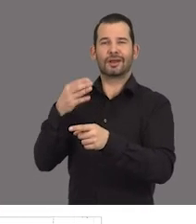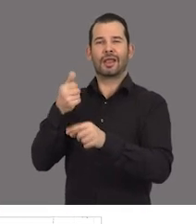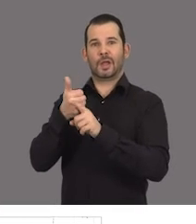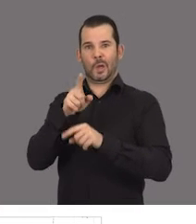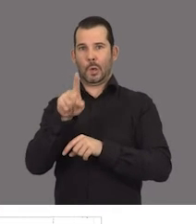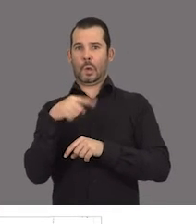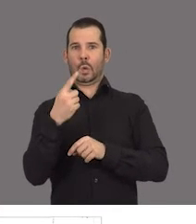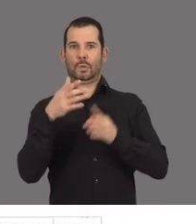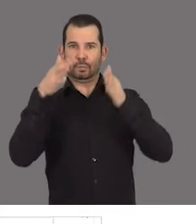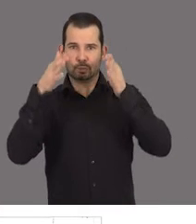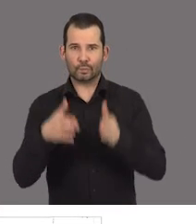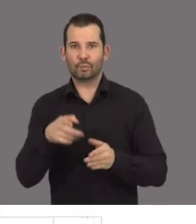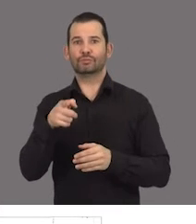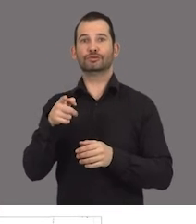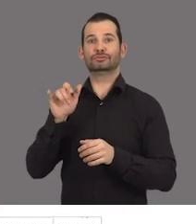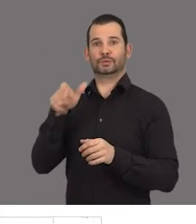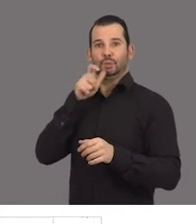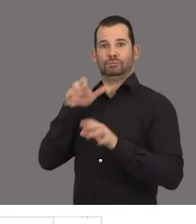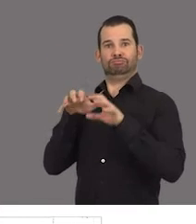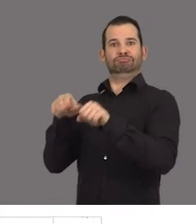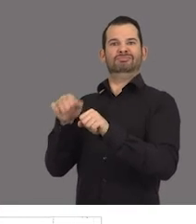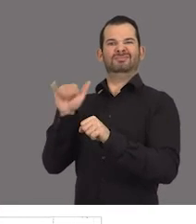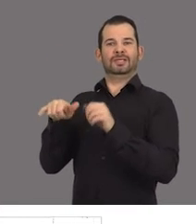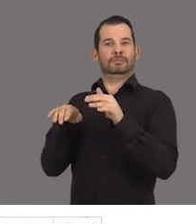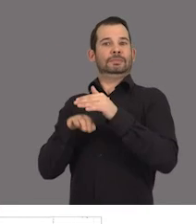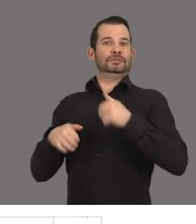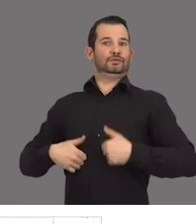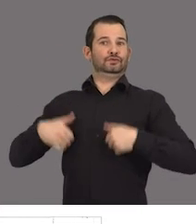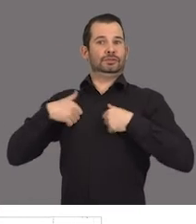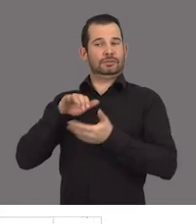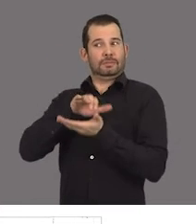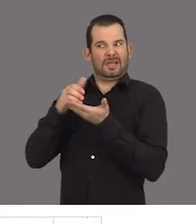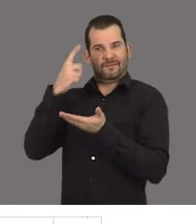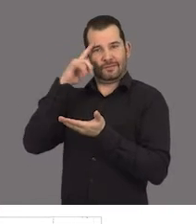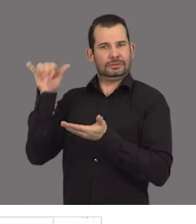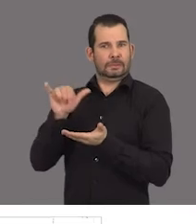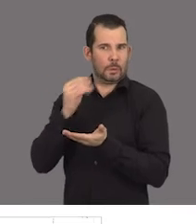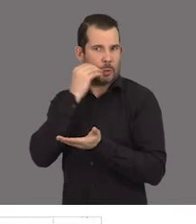are the only person claiming the basic residency amount for that same dwelling.